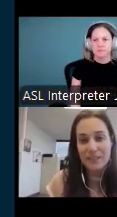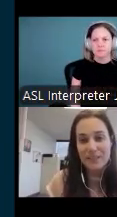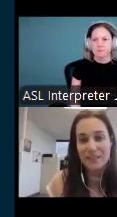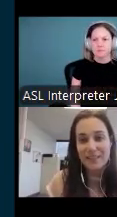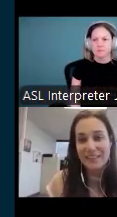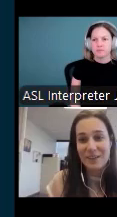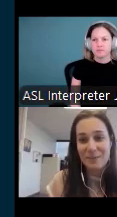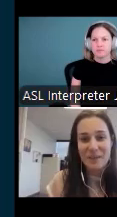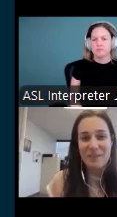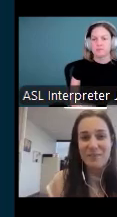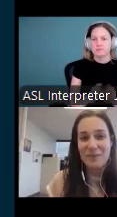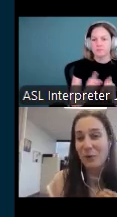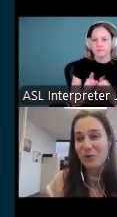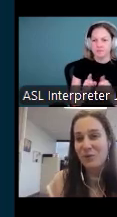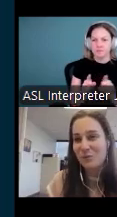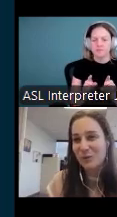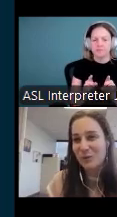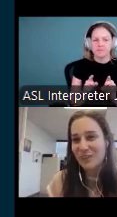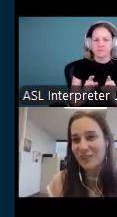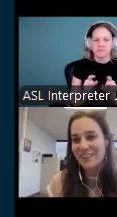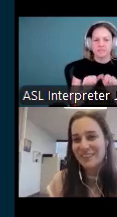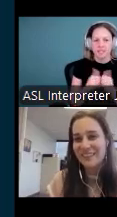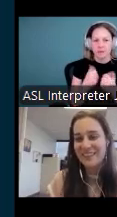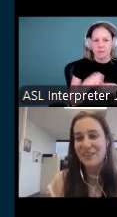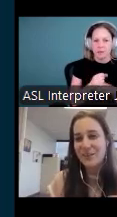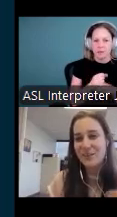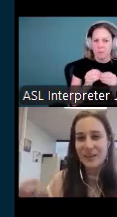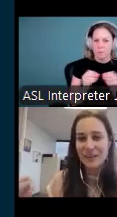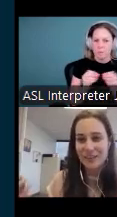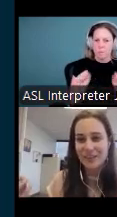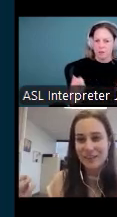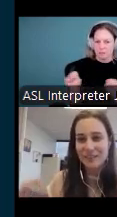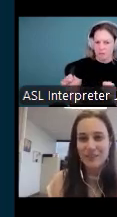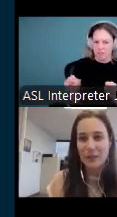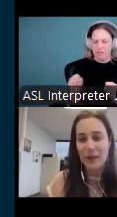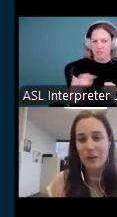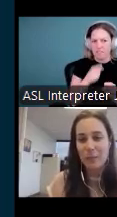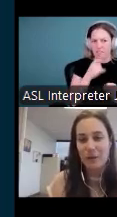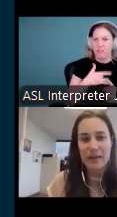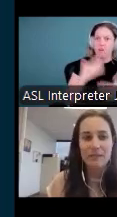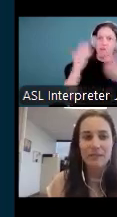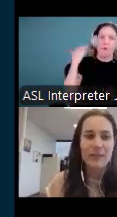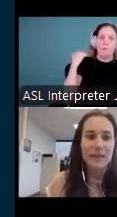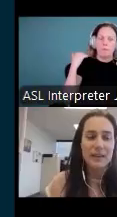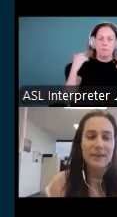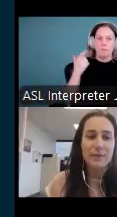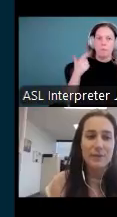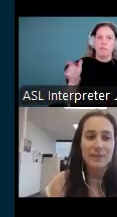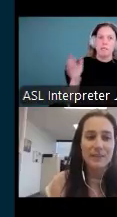just ideas, how to make it feel more doable, so it's not like, oh, we have to have this elaborate plan or these